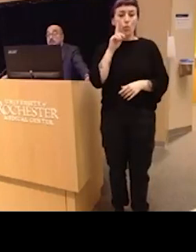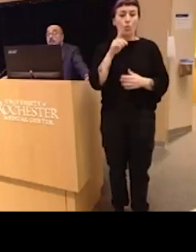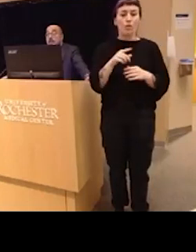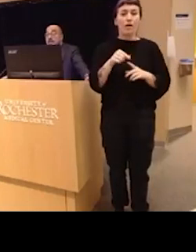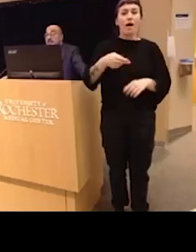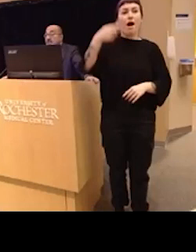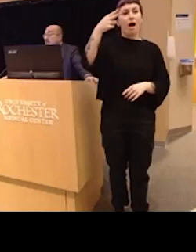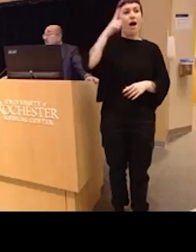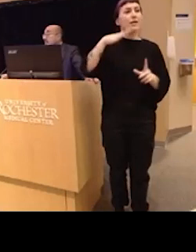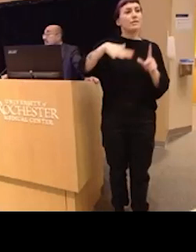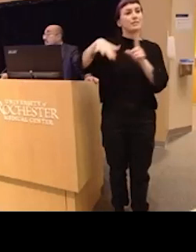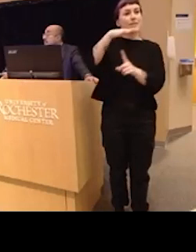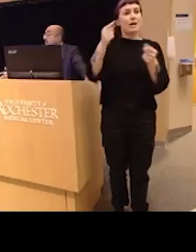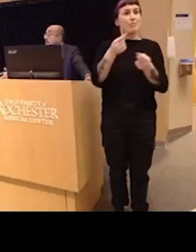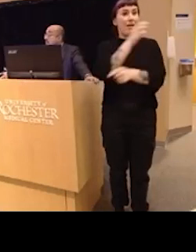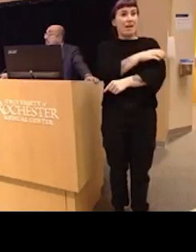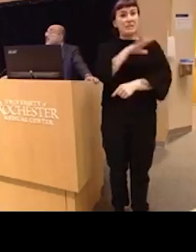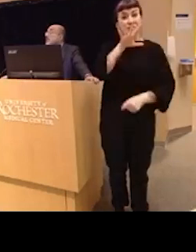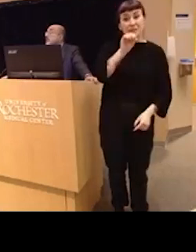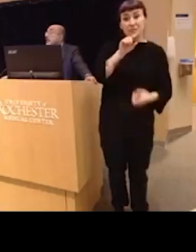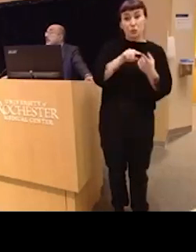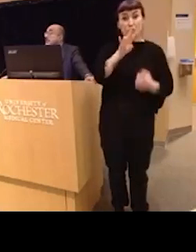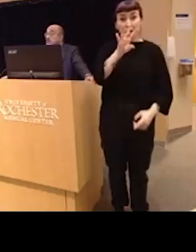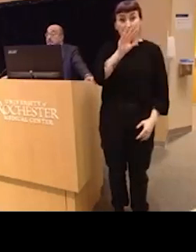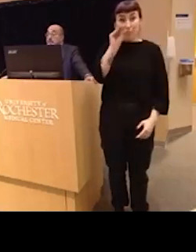in the pain clinic setting is something like 50 to 75% you know will have those huge rates